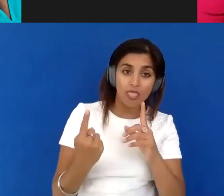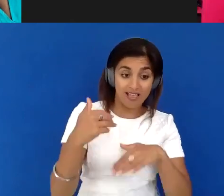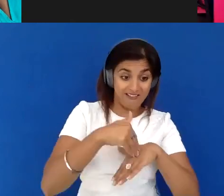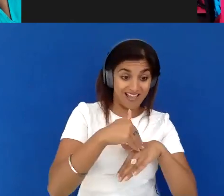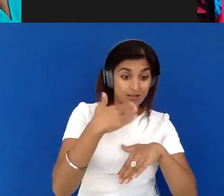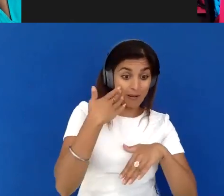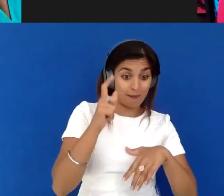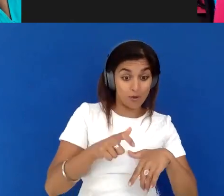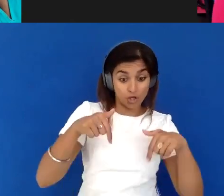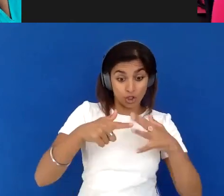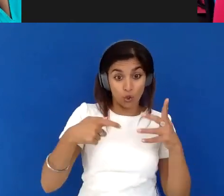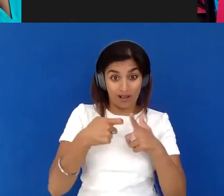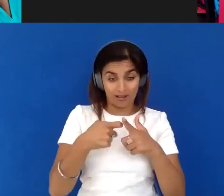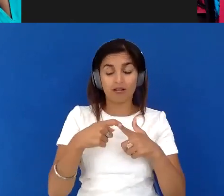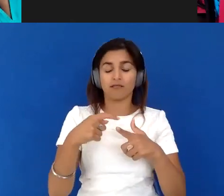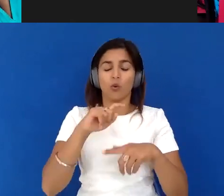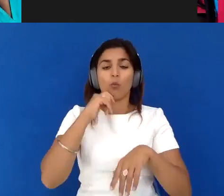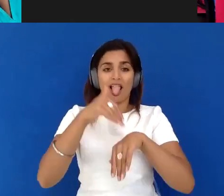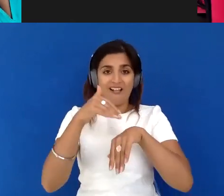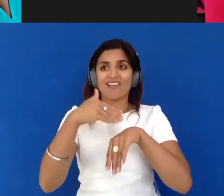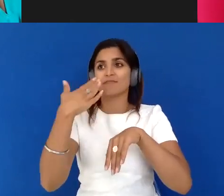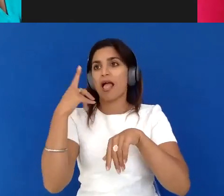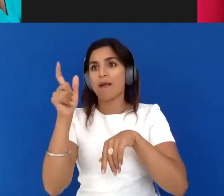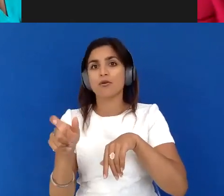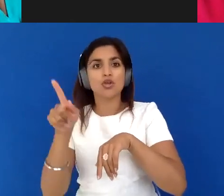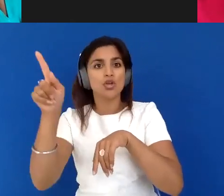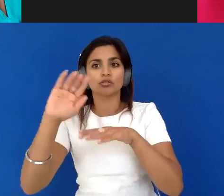affecting a Black person in Jamaica it's a Black person in Ghana it's affecting a